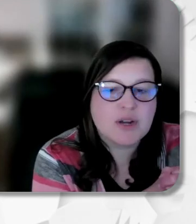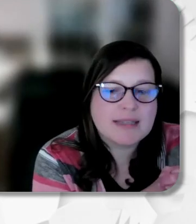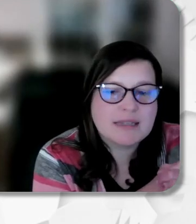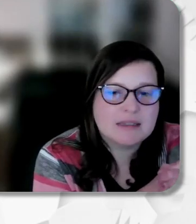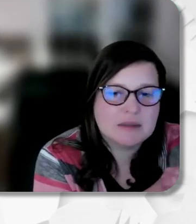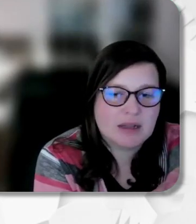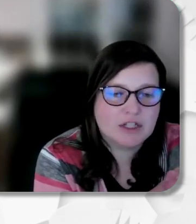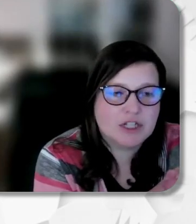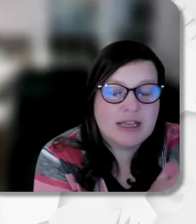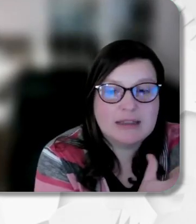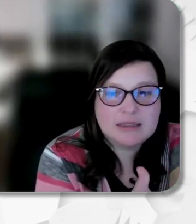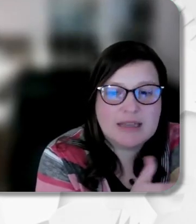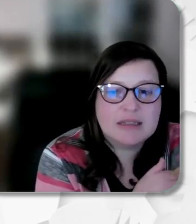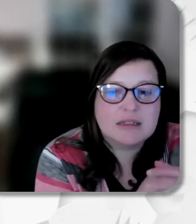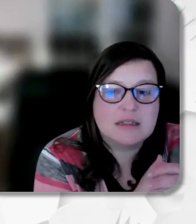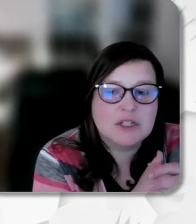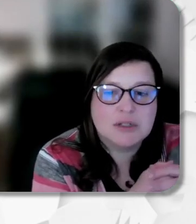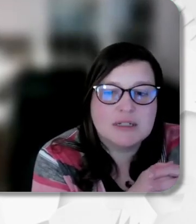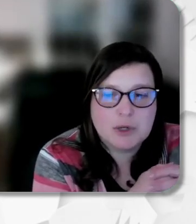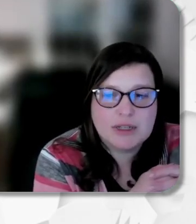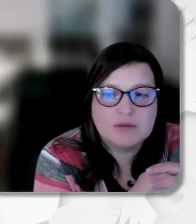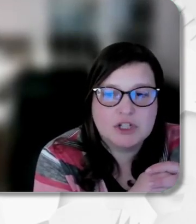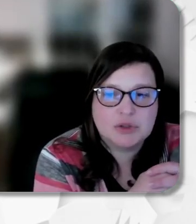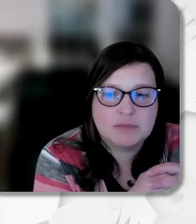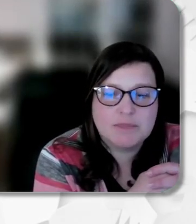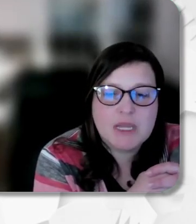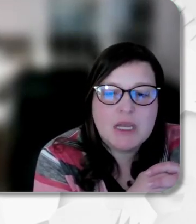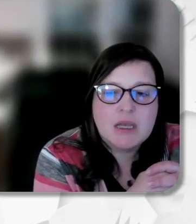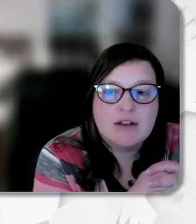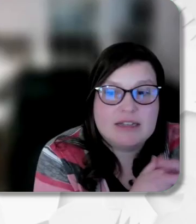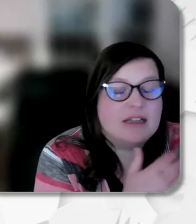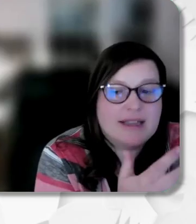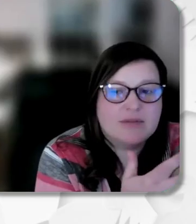translate this knowledge in this case into the digital experience of children in the case of